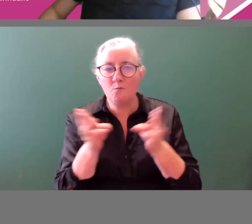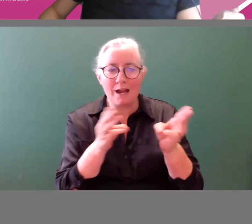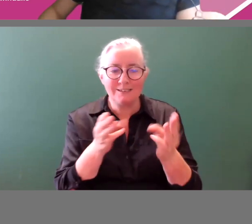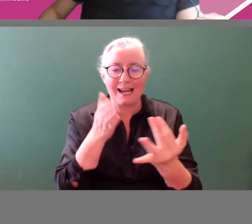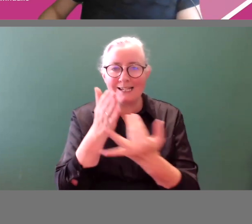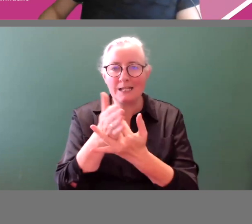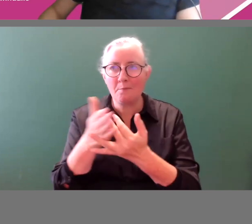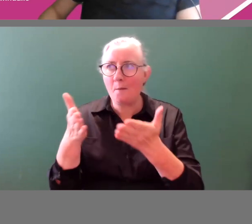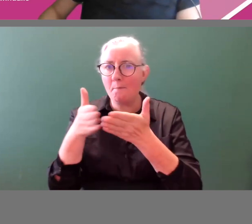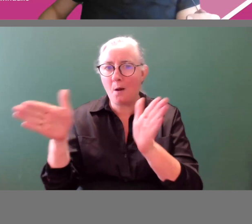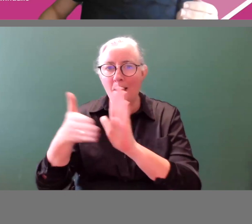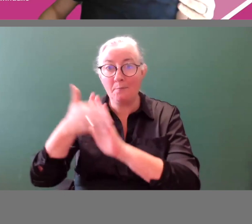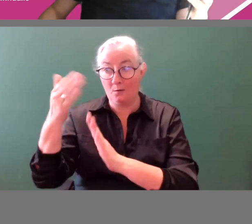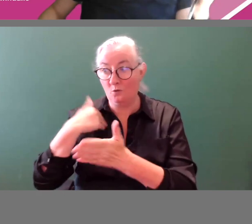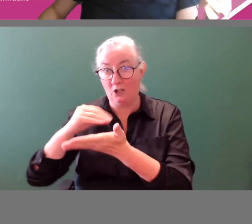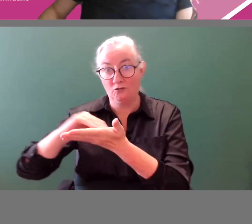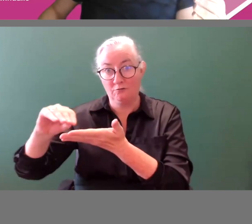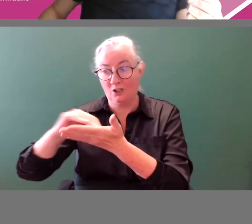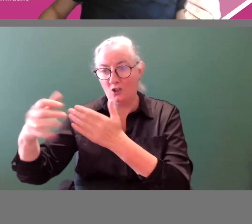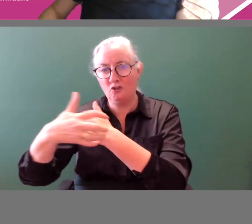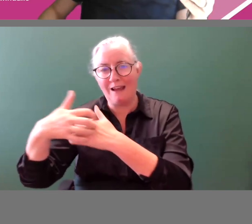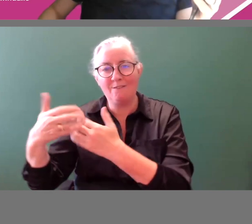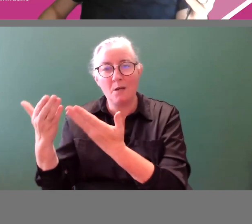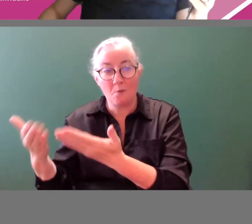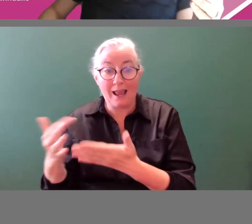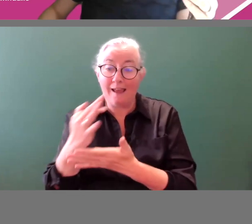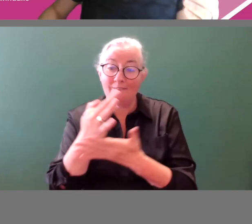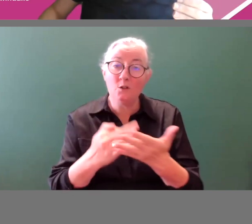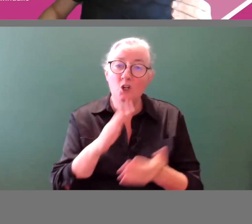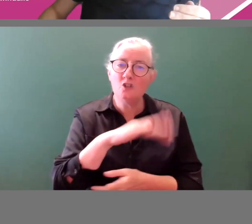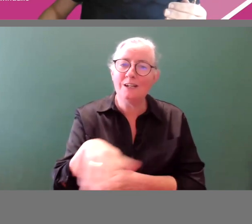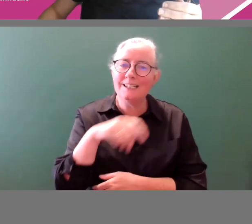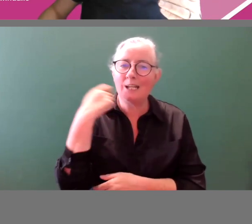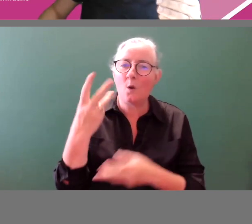which we’re drafting at the moment. A few children said they wanted to use the same entrance as their